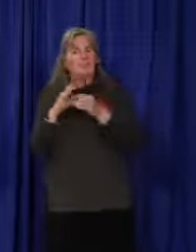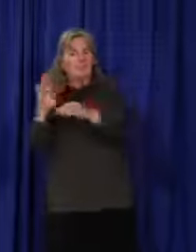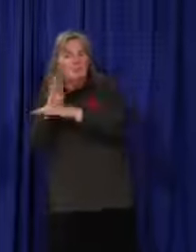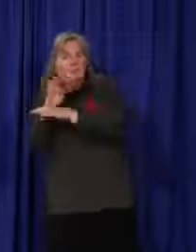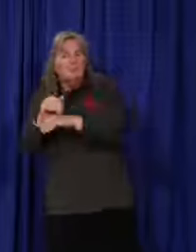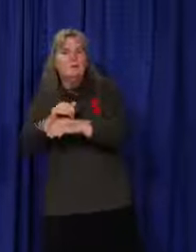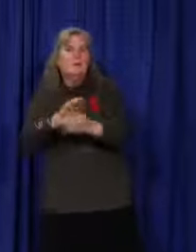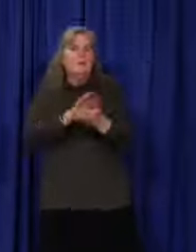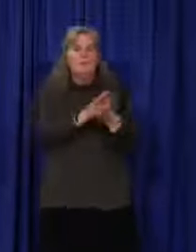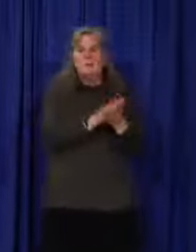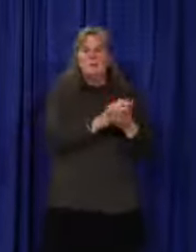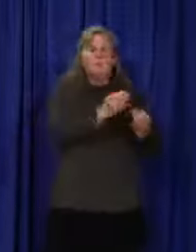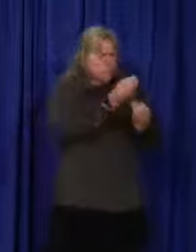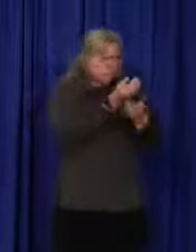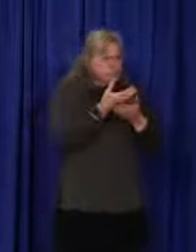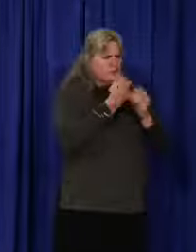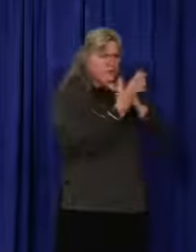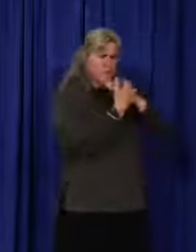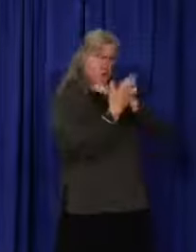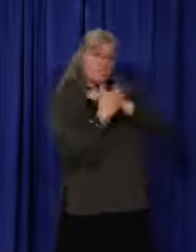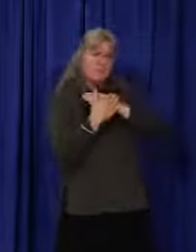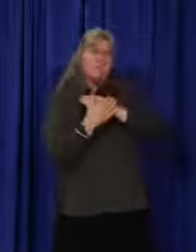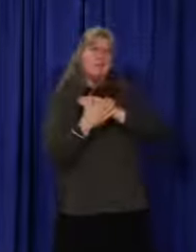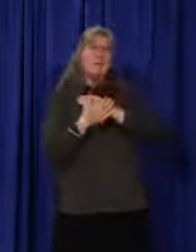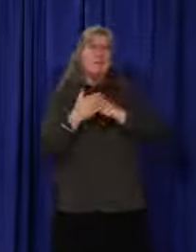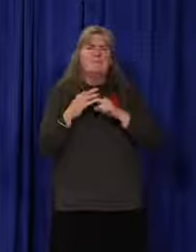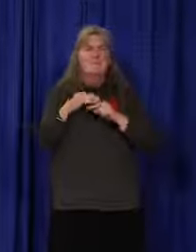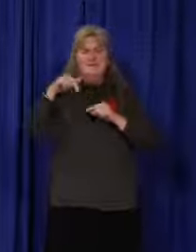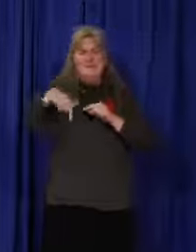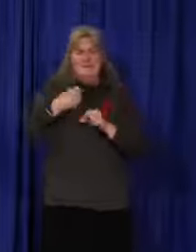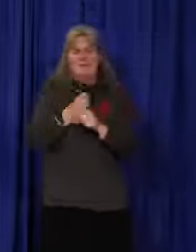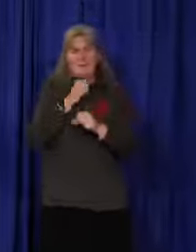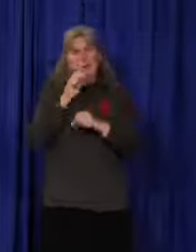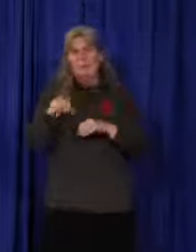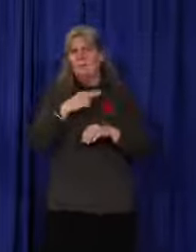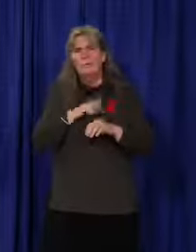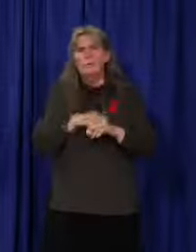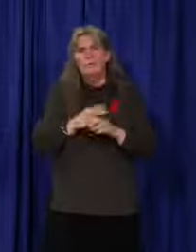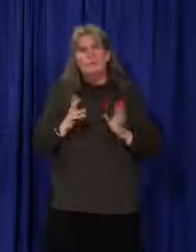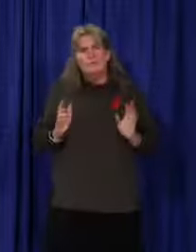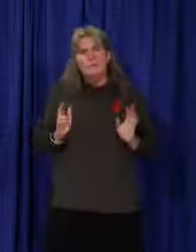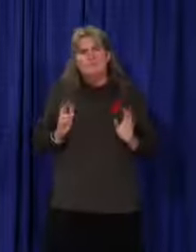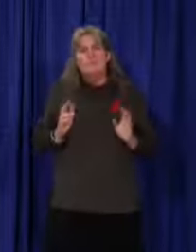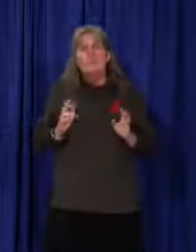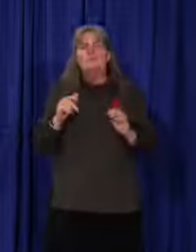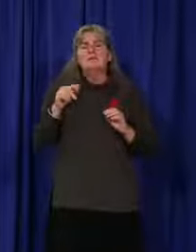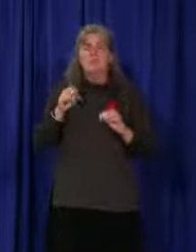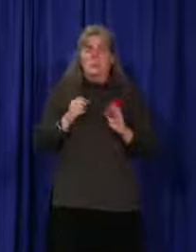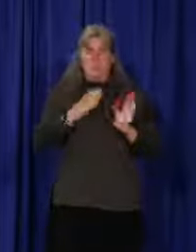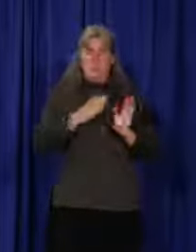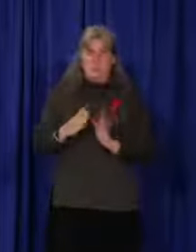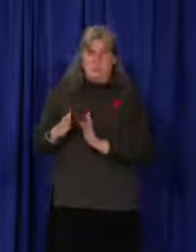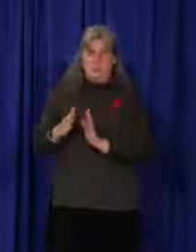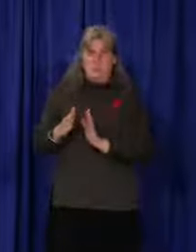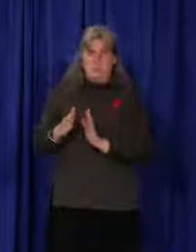to. We're pretty proud of the national program for those who want.